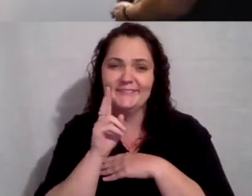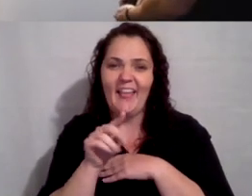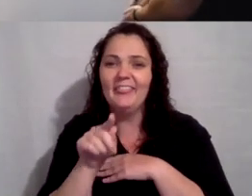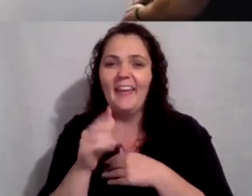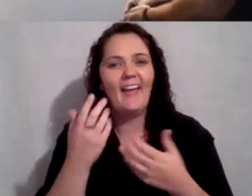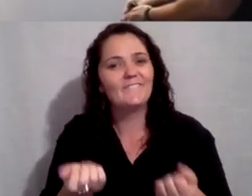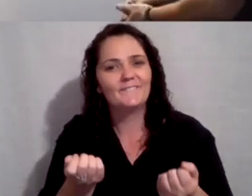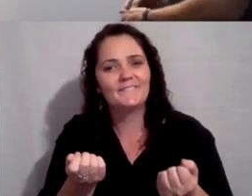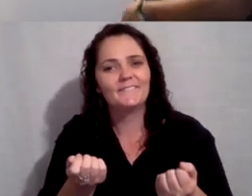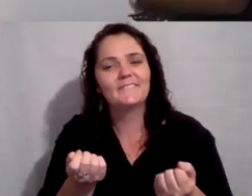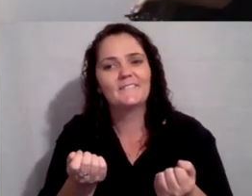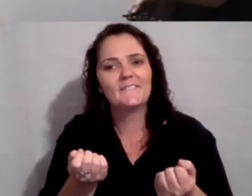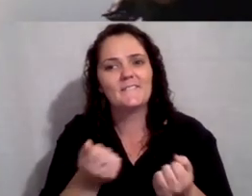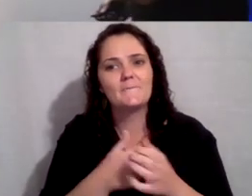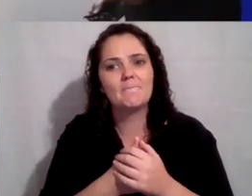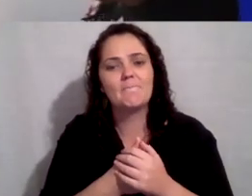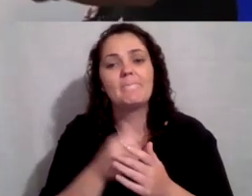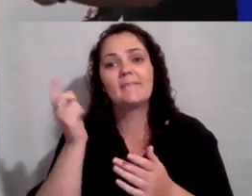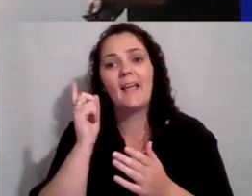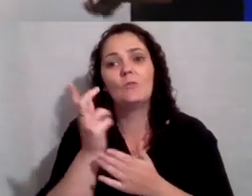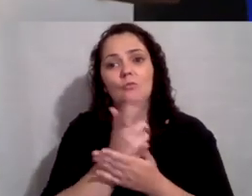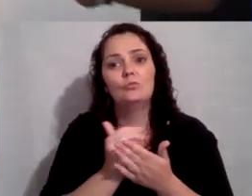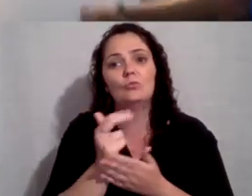that ghost of the arm and now we're going to take about a minute or two to